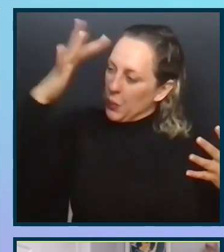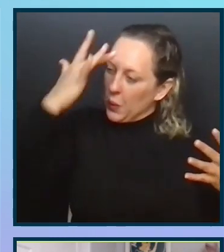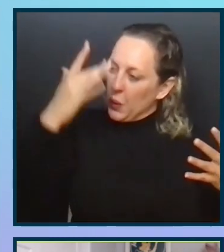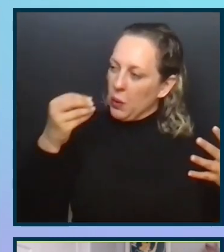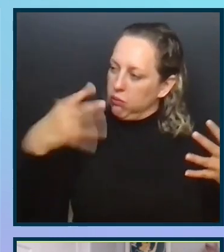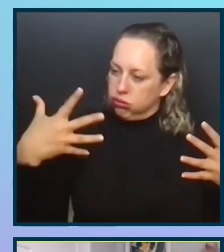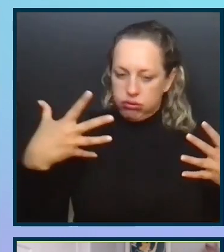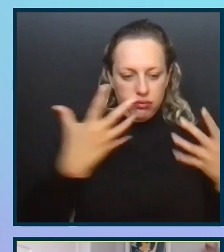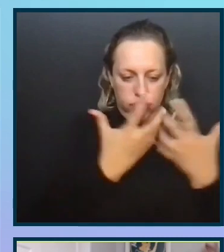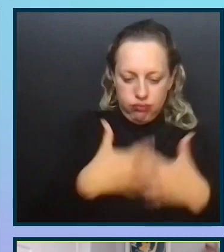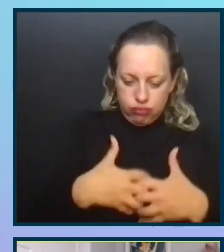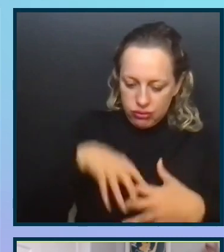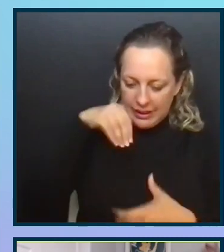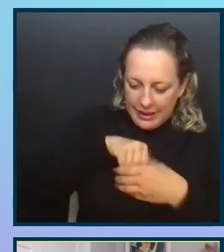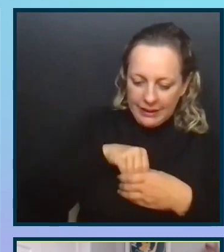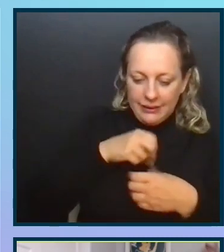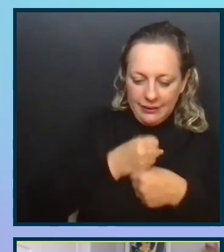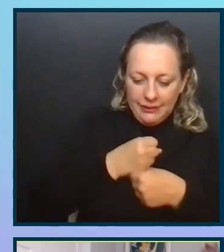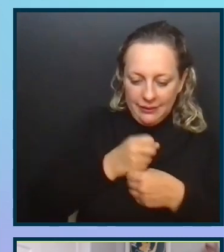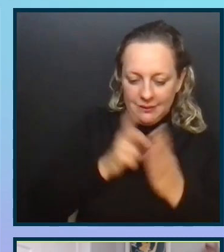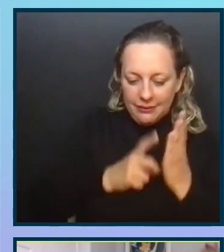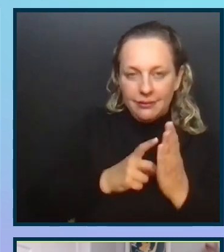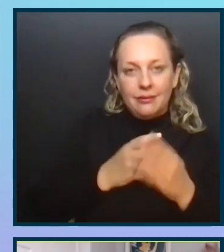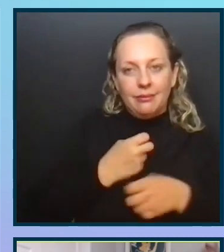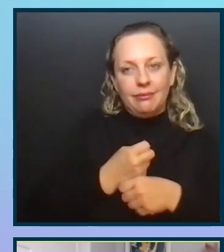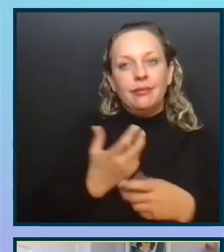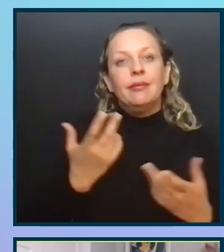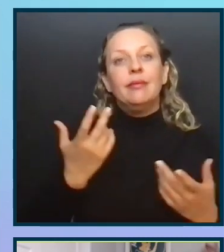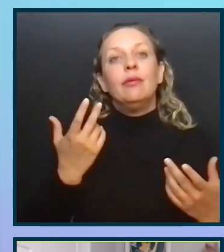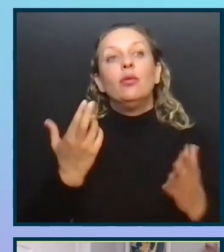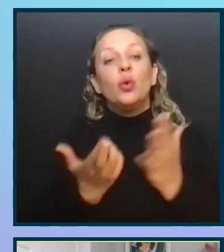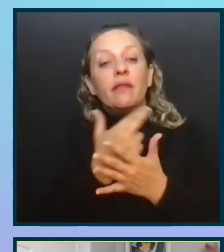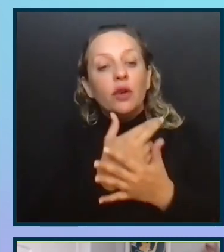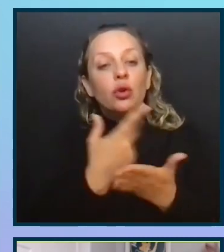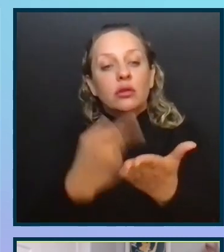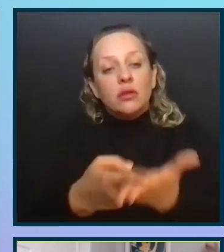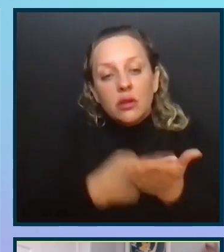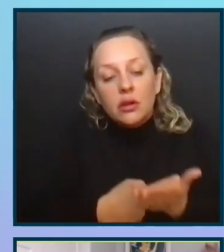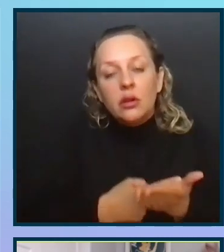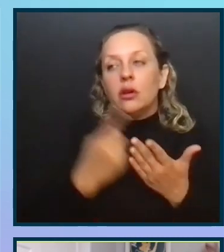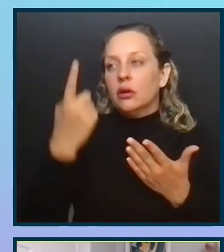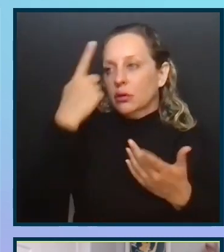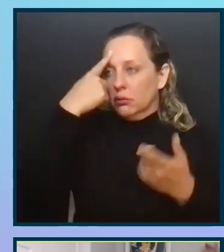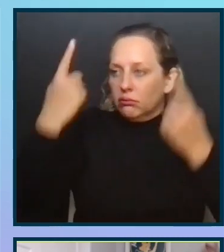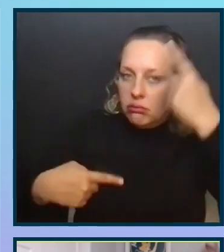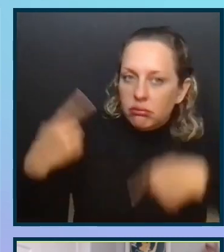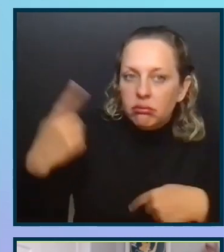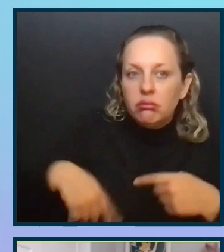We'll work with individual designers to review designs, collaborate, ideate, and influence research.